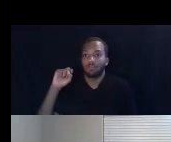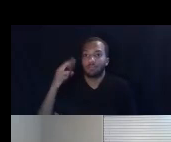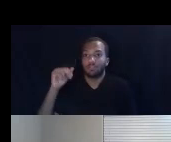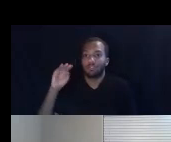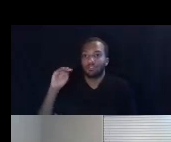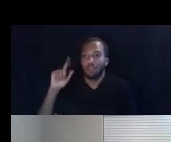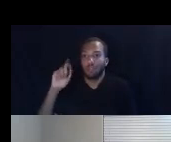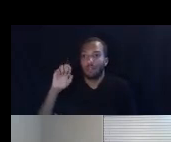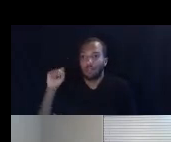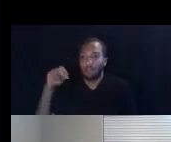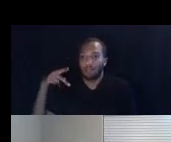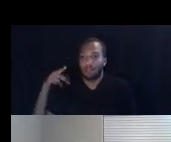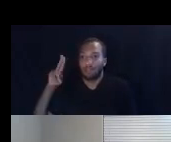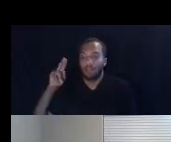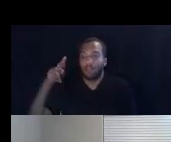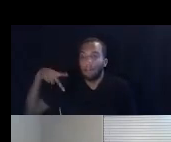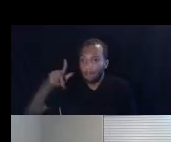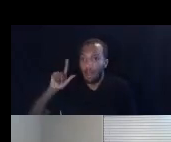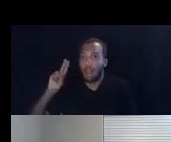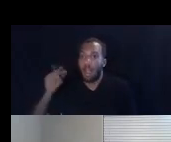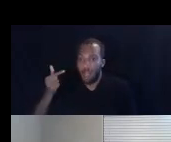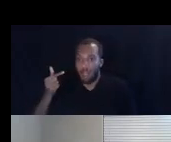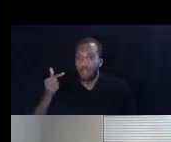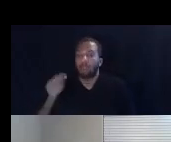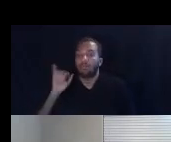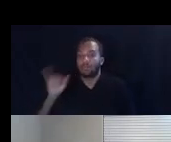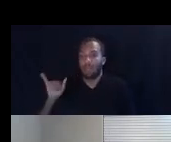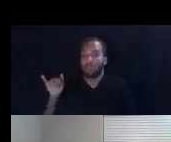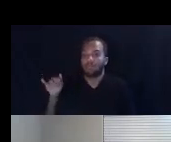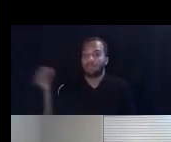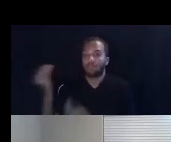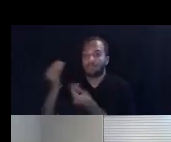is one of advisory board members for the CBO advisory board.